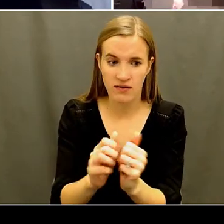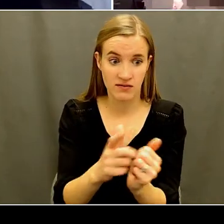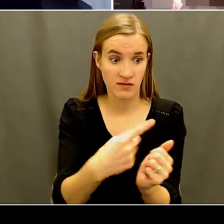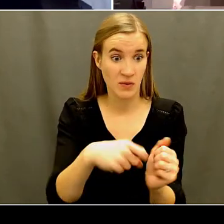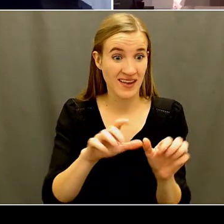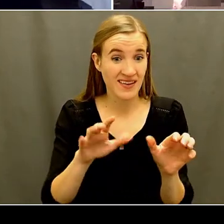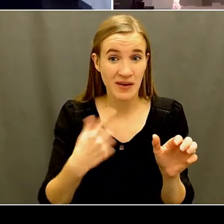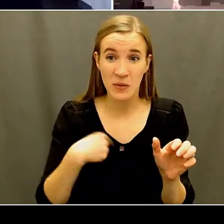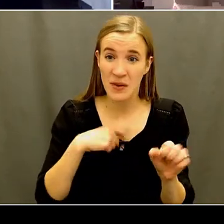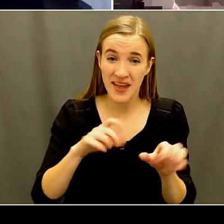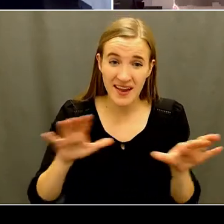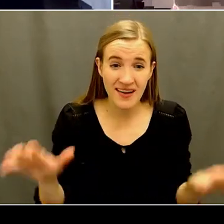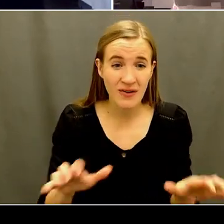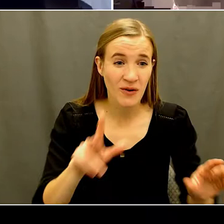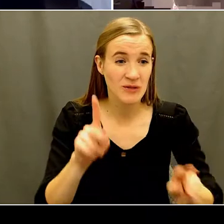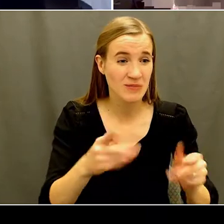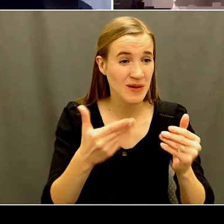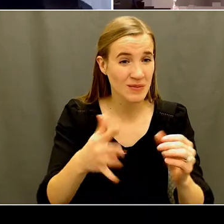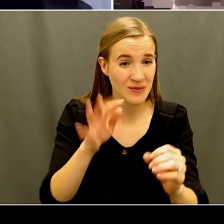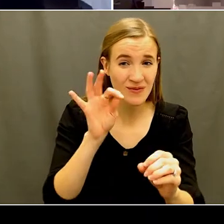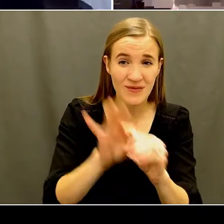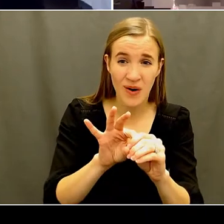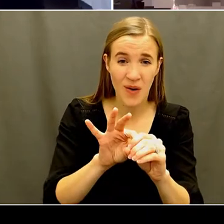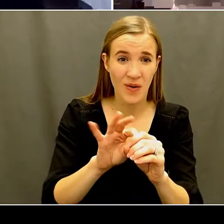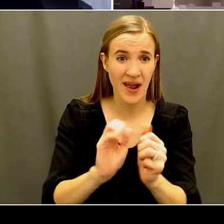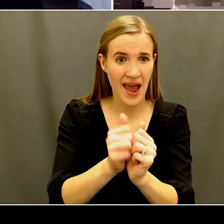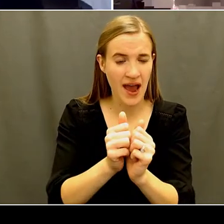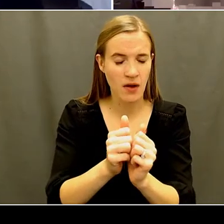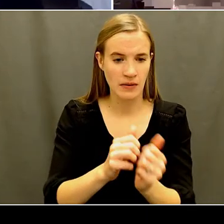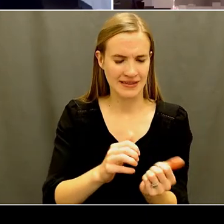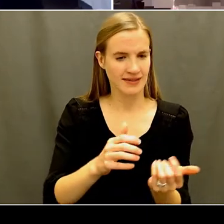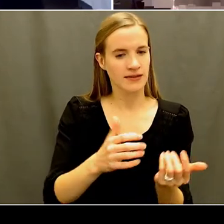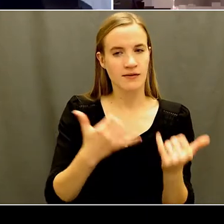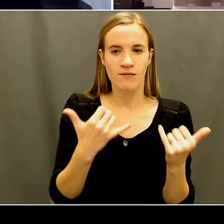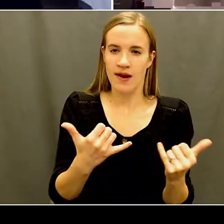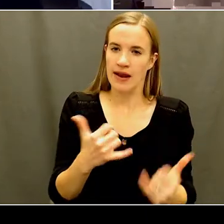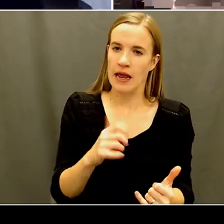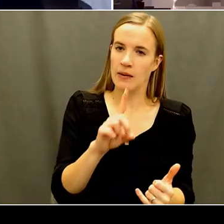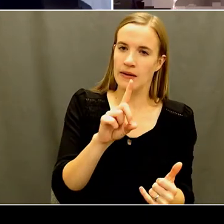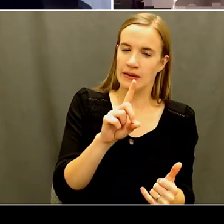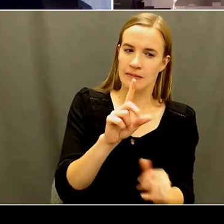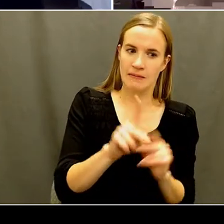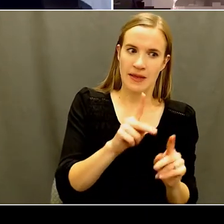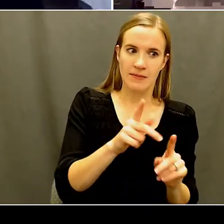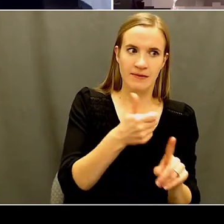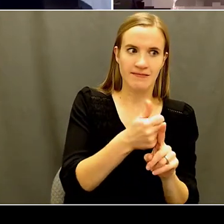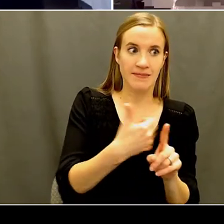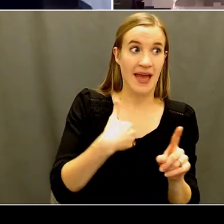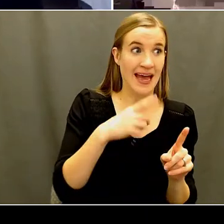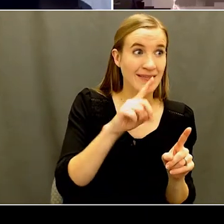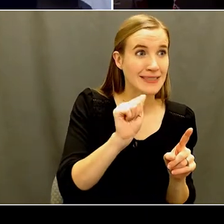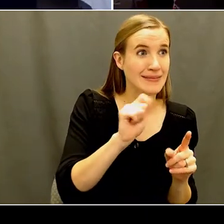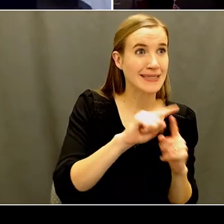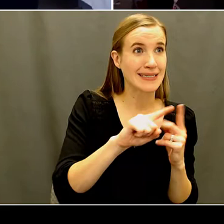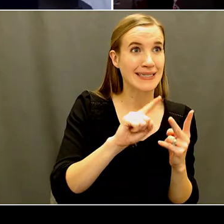Maria: Sure. So the disability vote is incredibly powerful and in the 2018